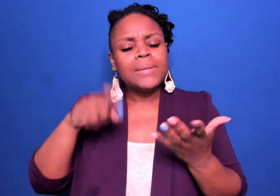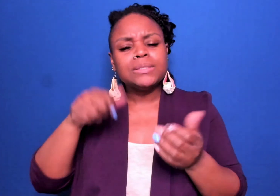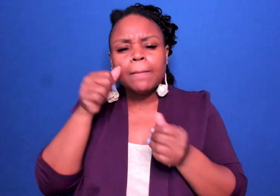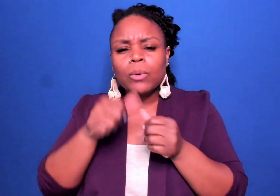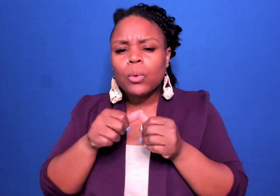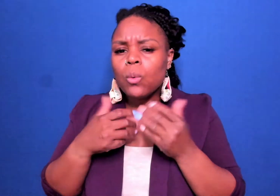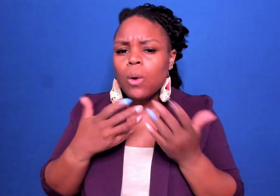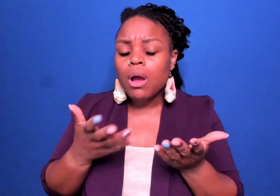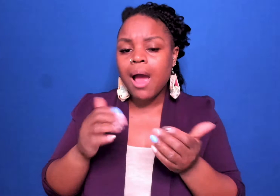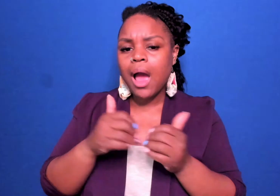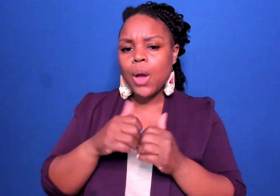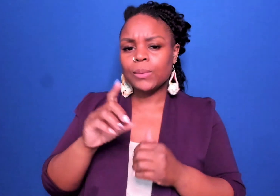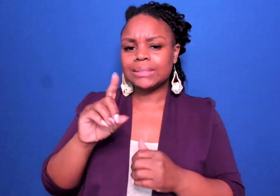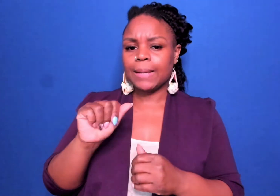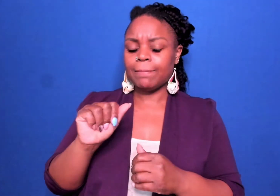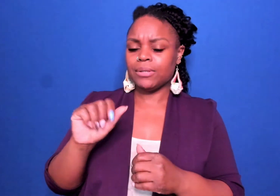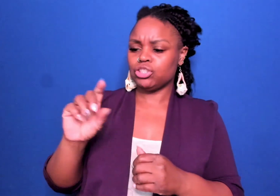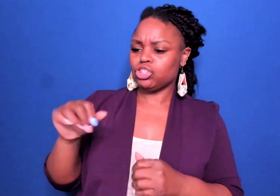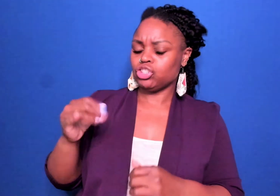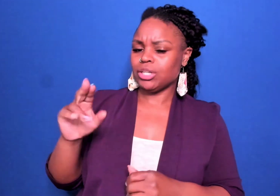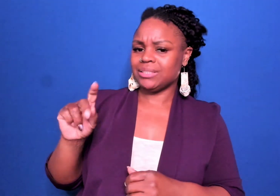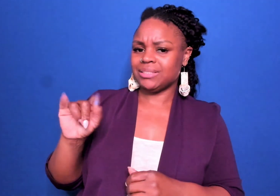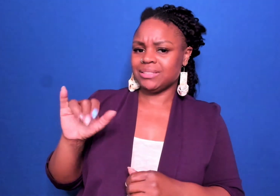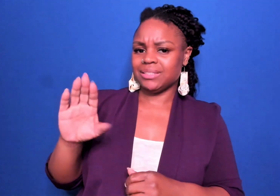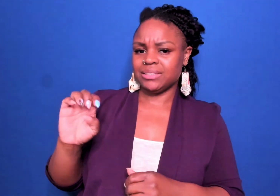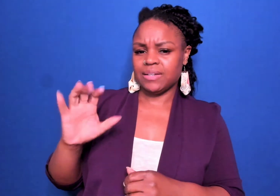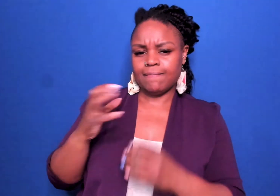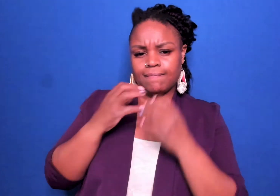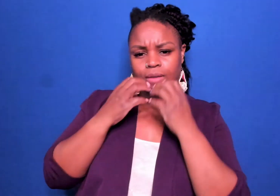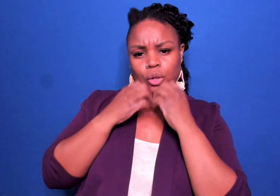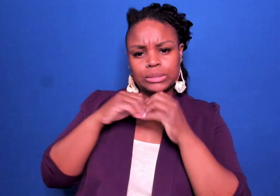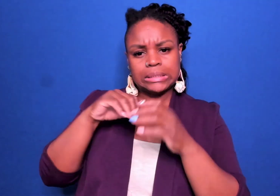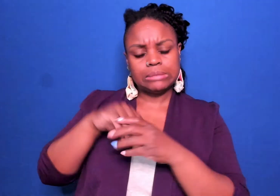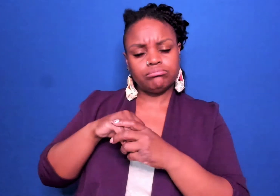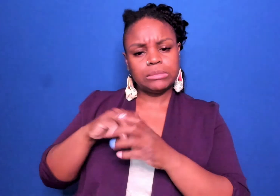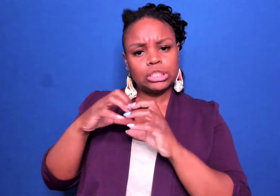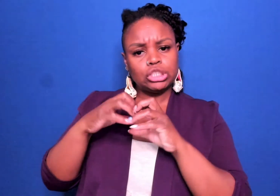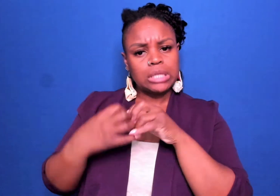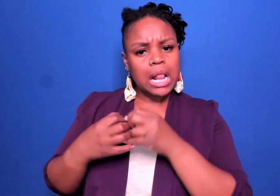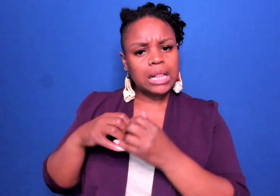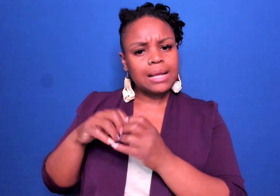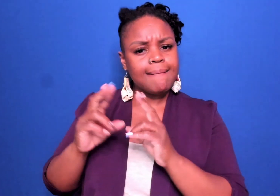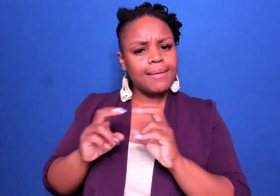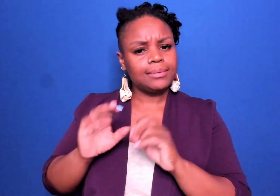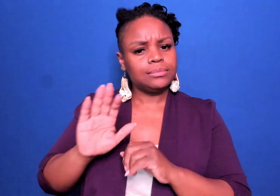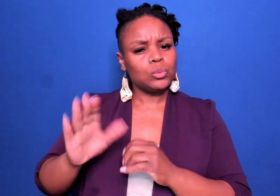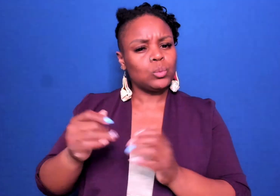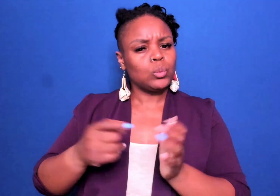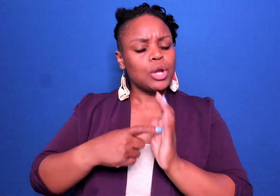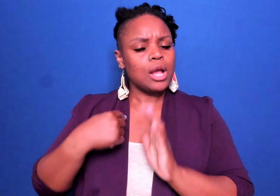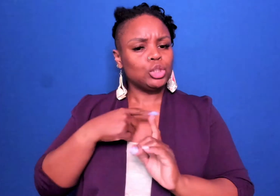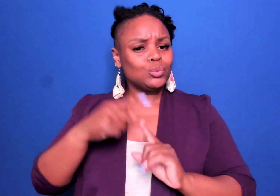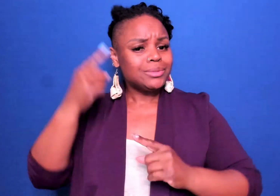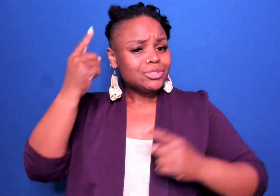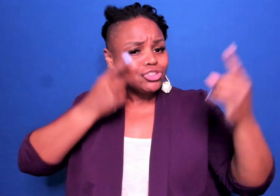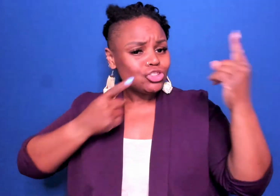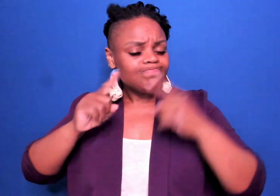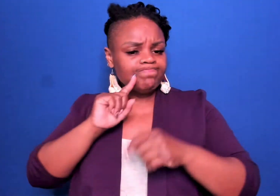we must remember how disability justice values an intersectional analysis which requires us to consider